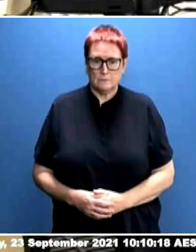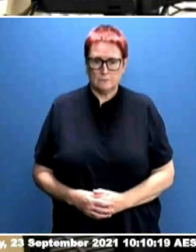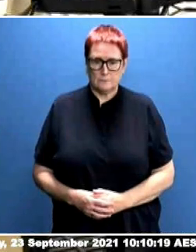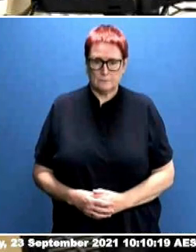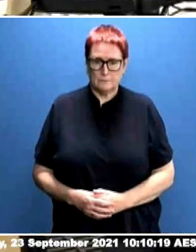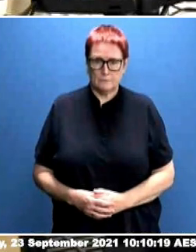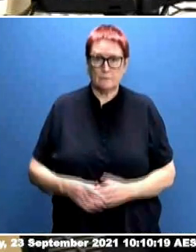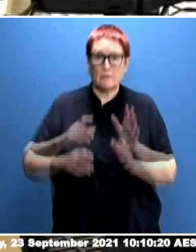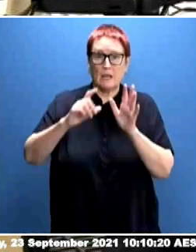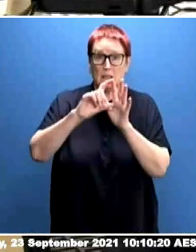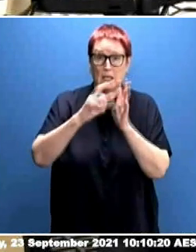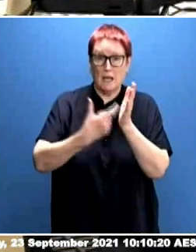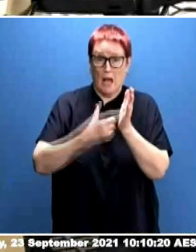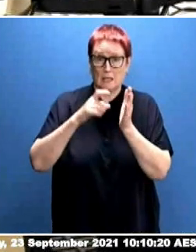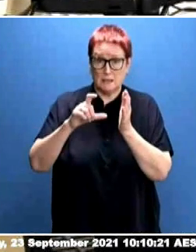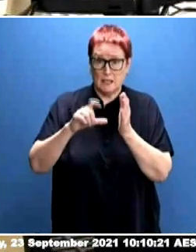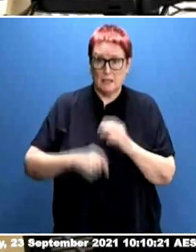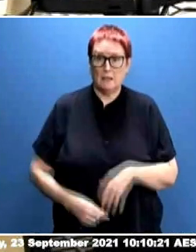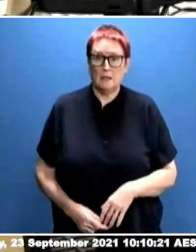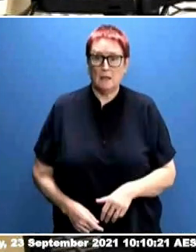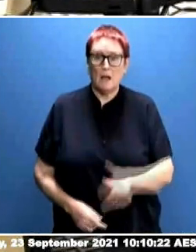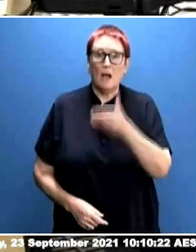It's DRC.9999